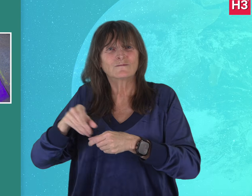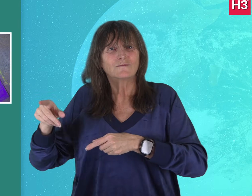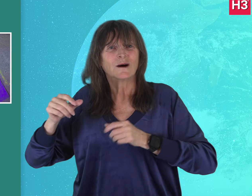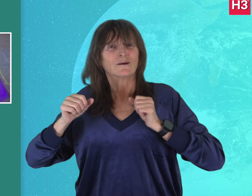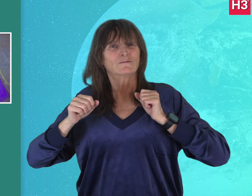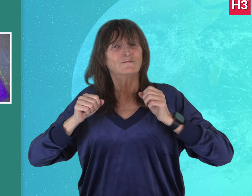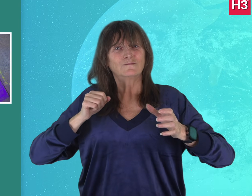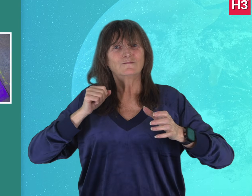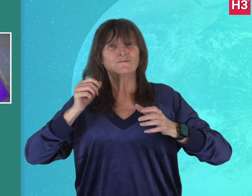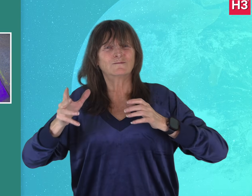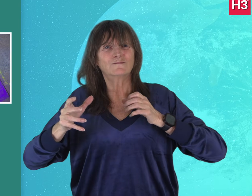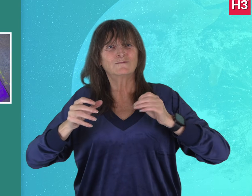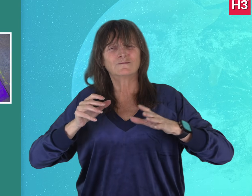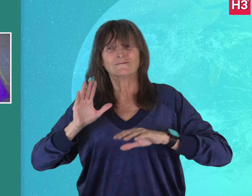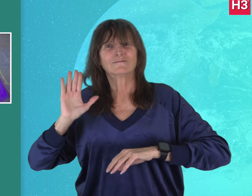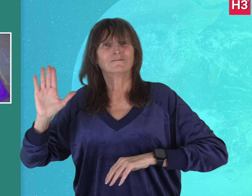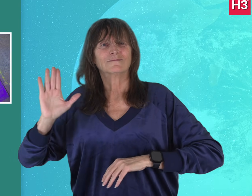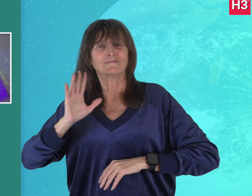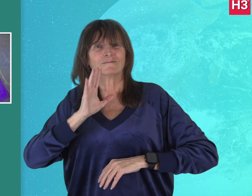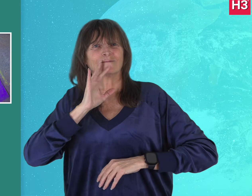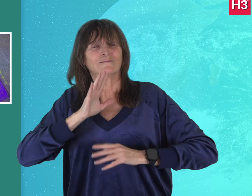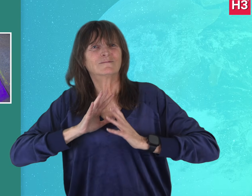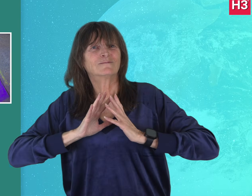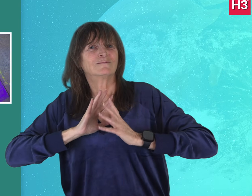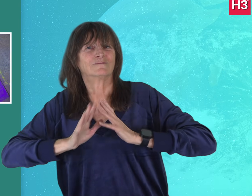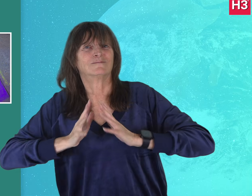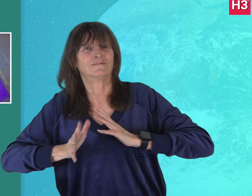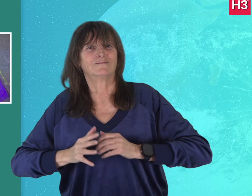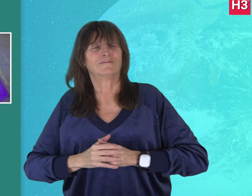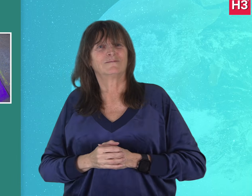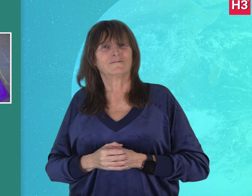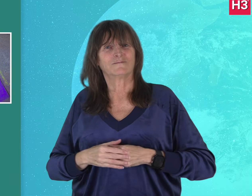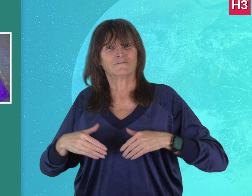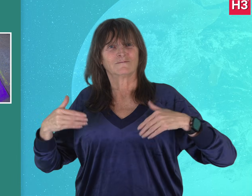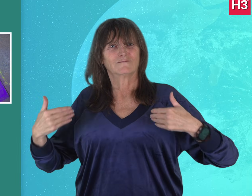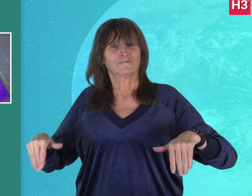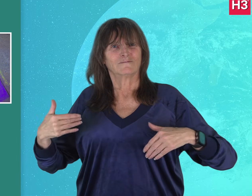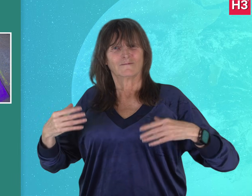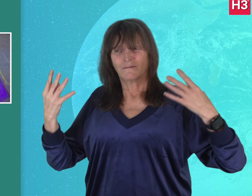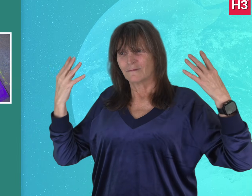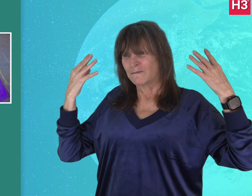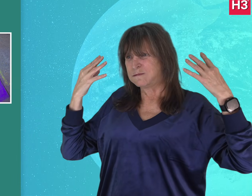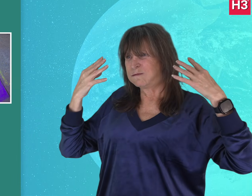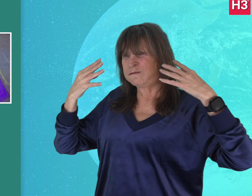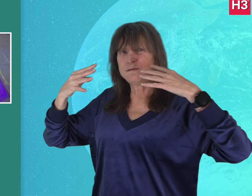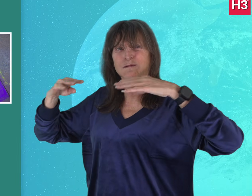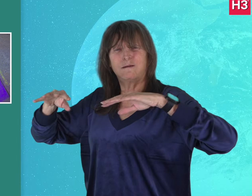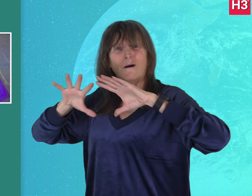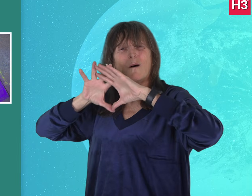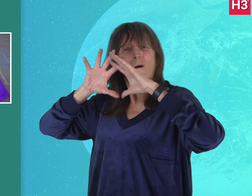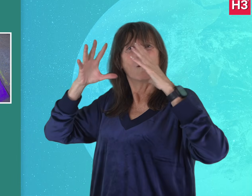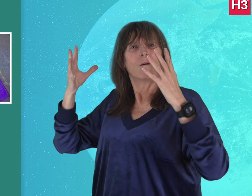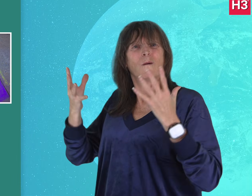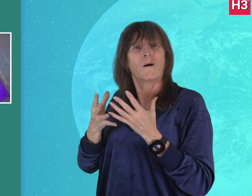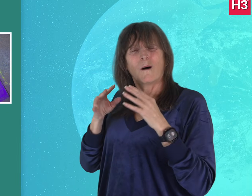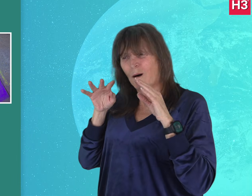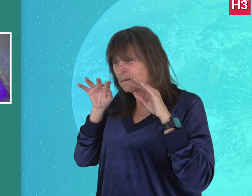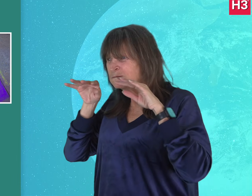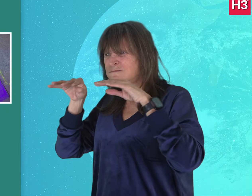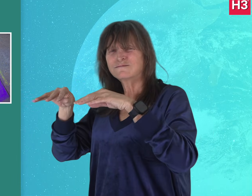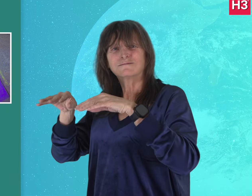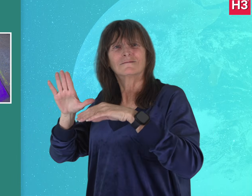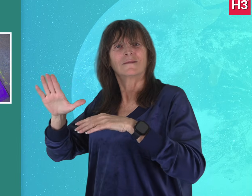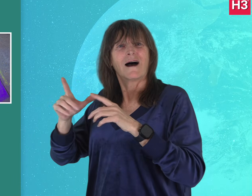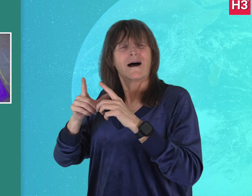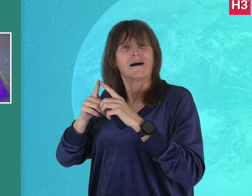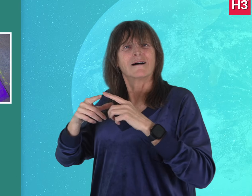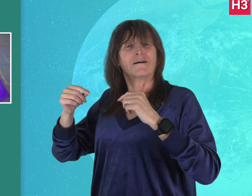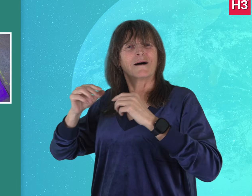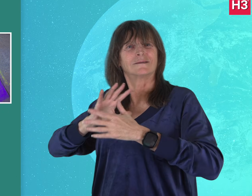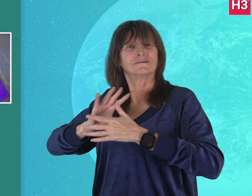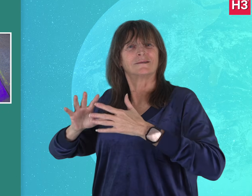participated and signed her own speech, bringing international